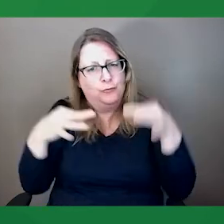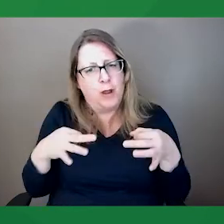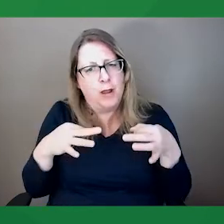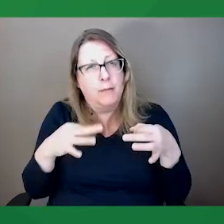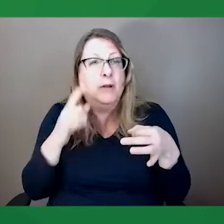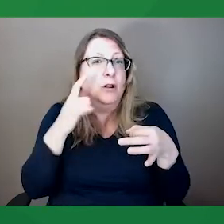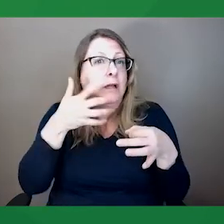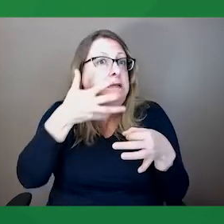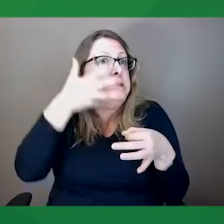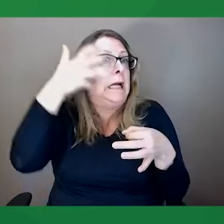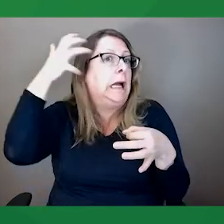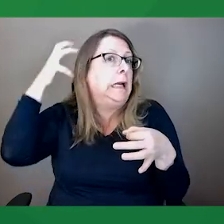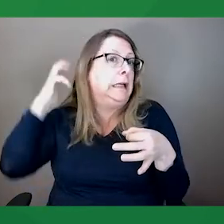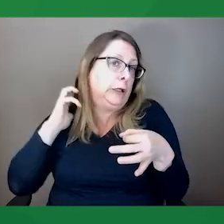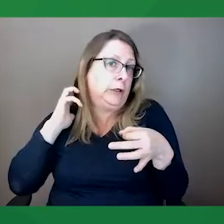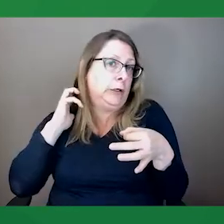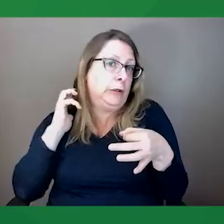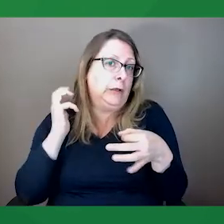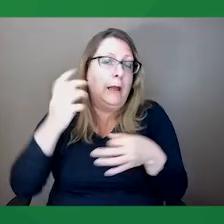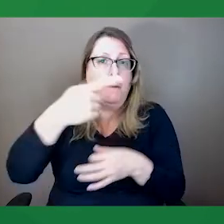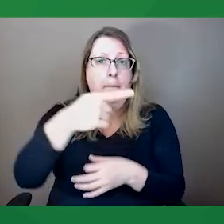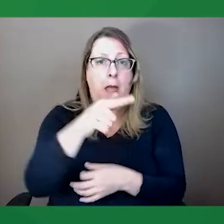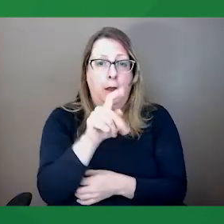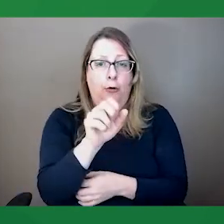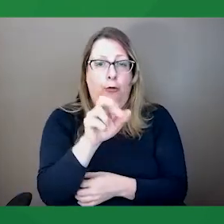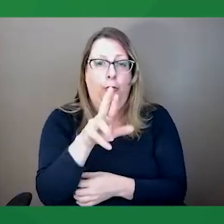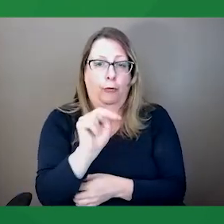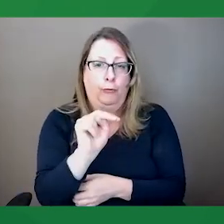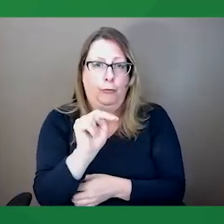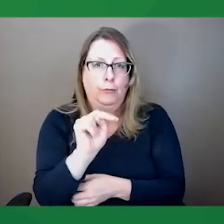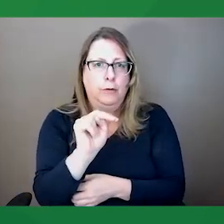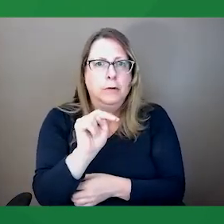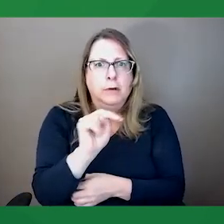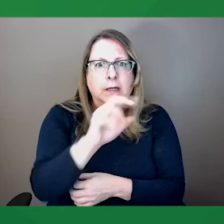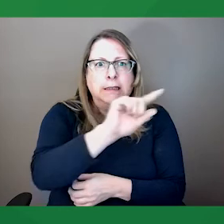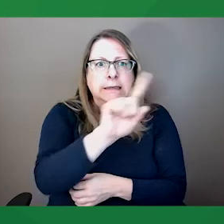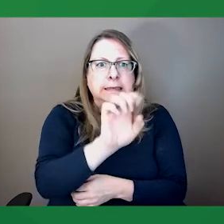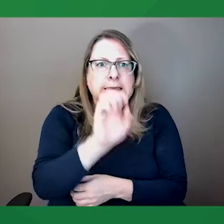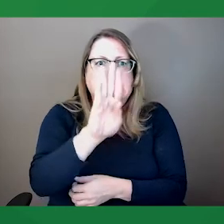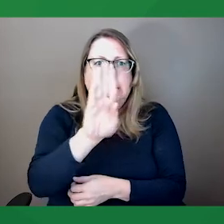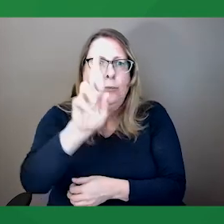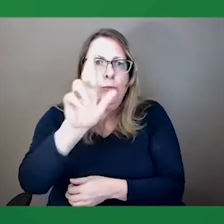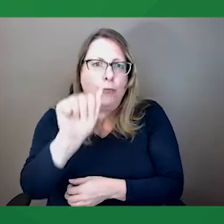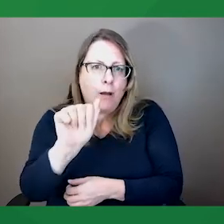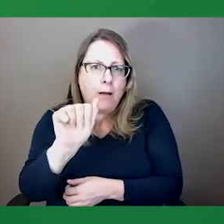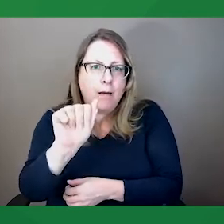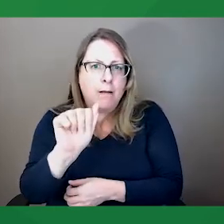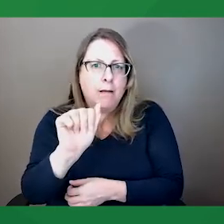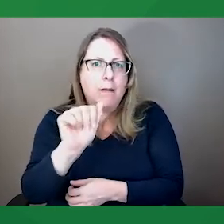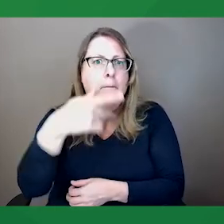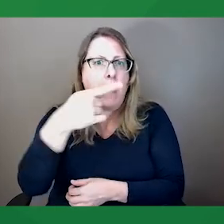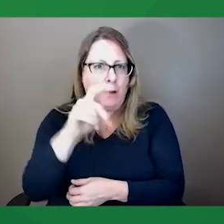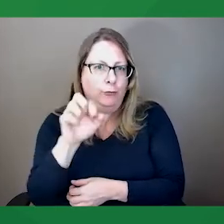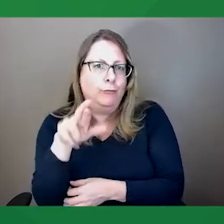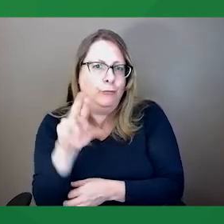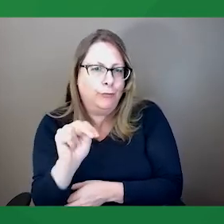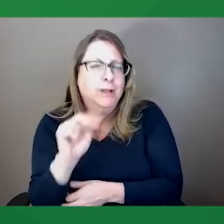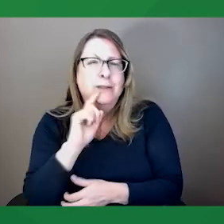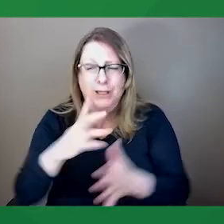How can you describe a pattern like a tiger pattern? Leopard, tiger, zebra pattern.